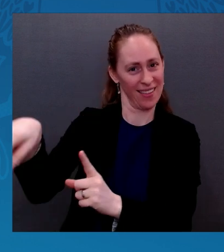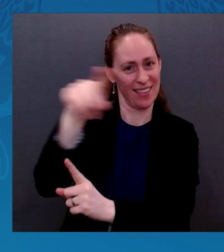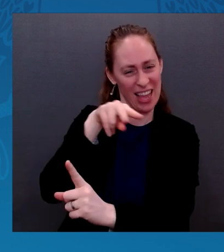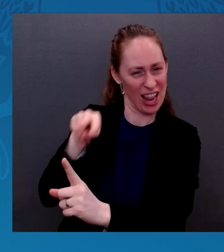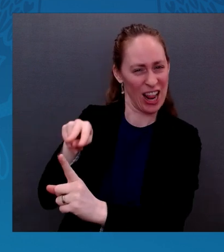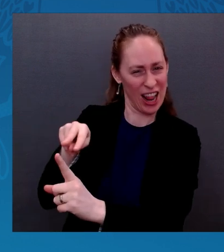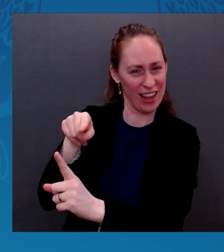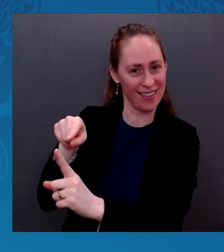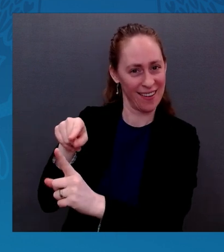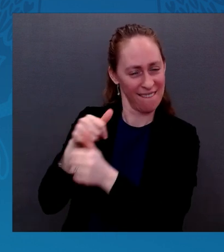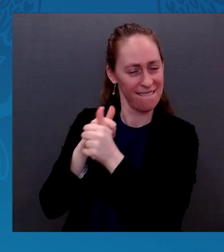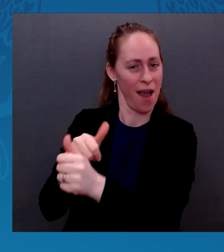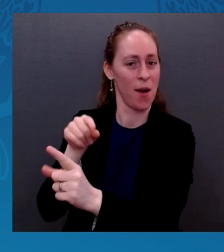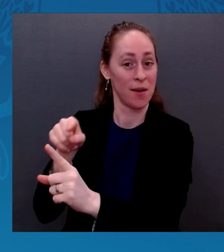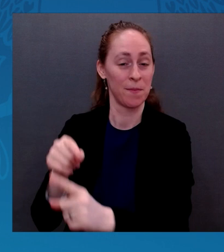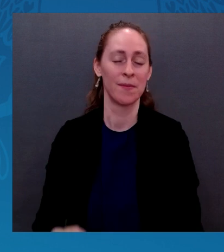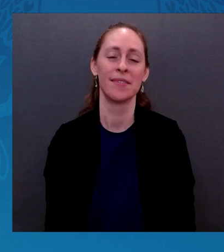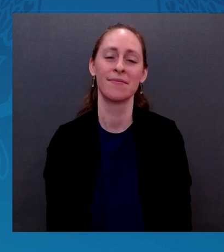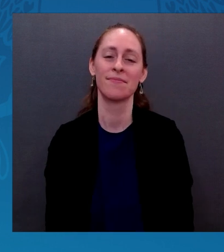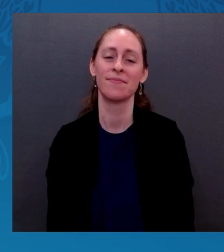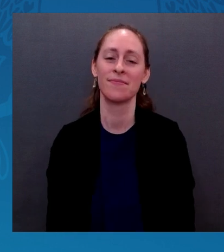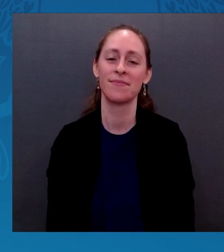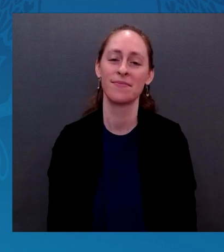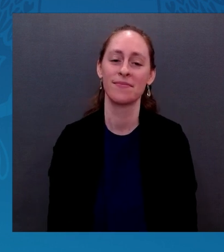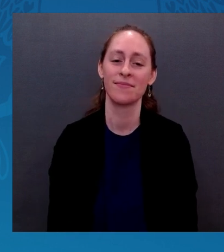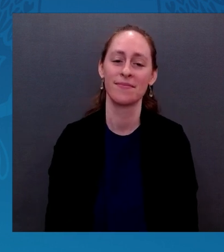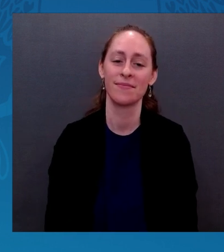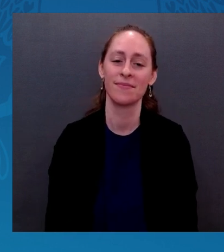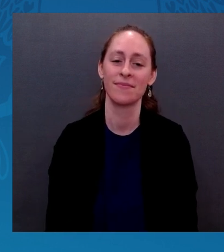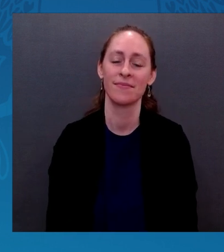until he just said he wanted to charge me New Jersey tax because I can't imagine